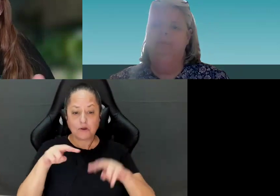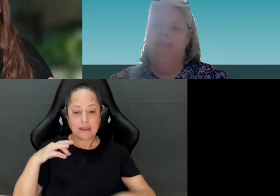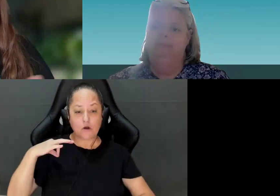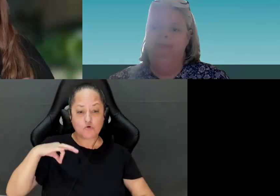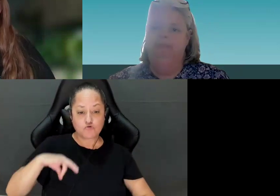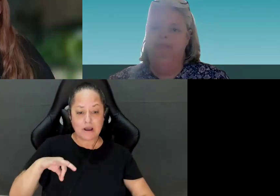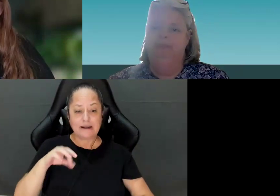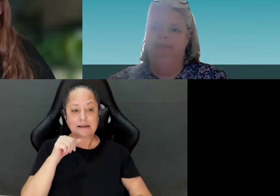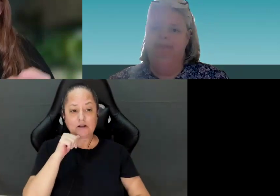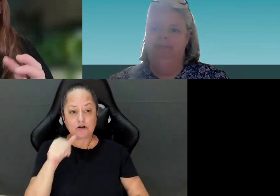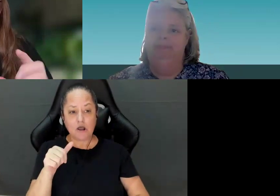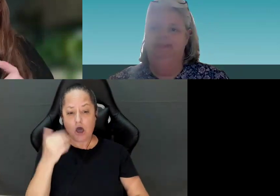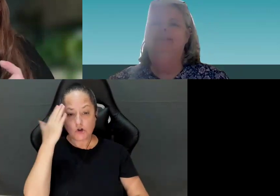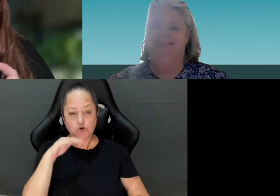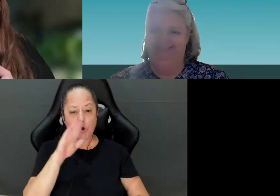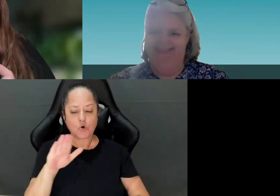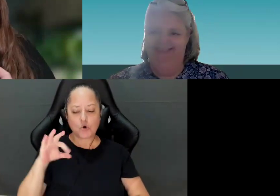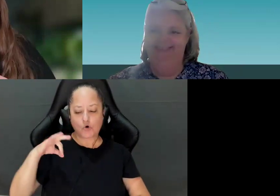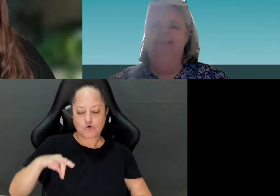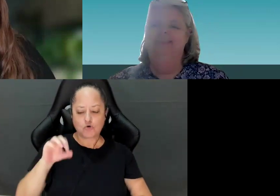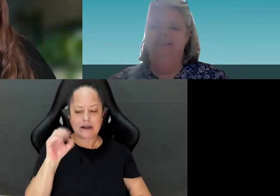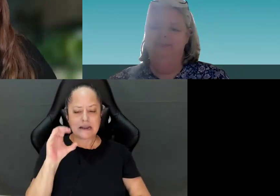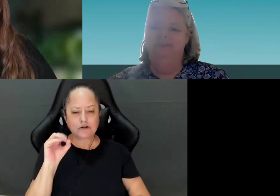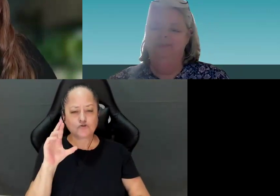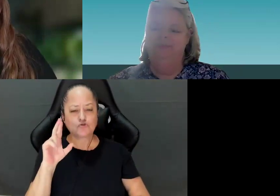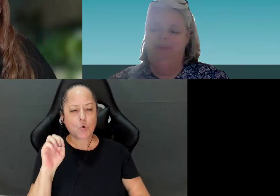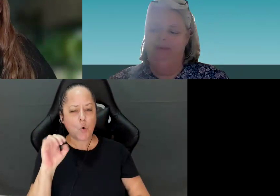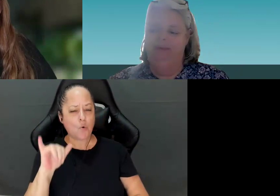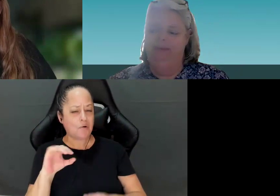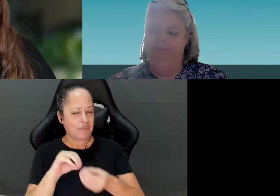So we are not going to know what your score is or that number.